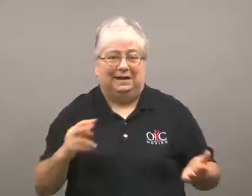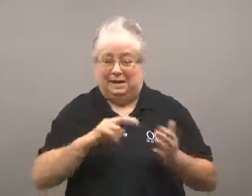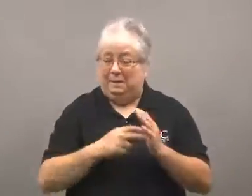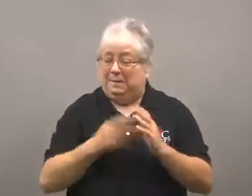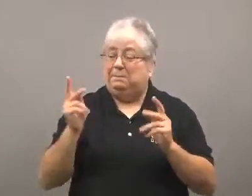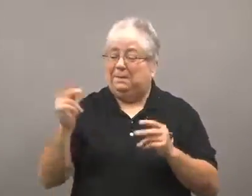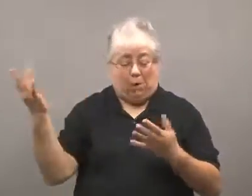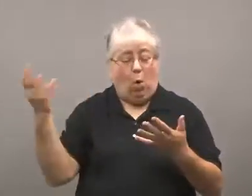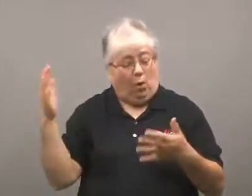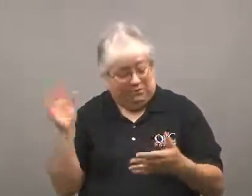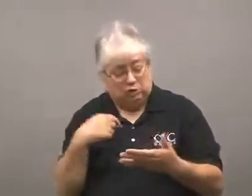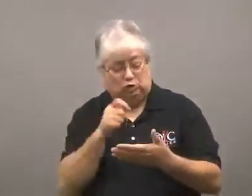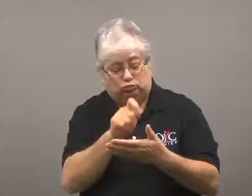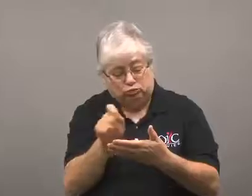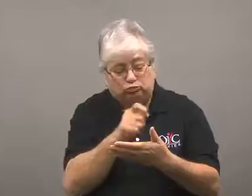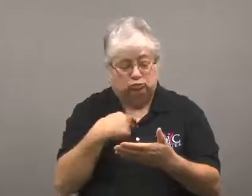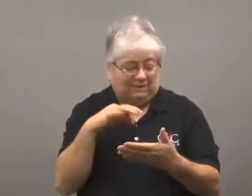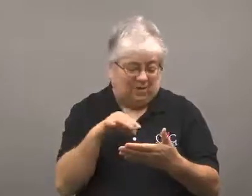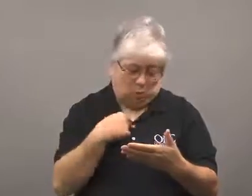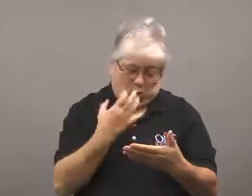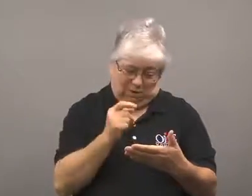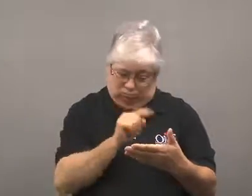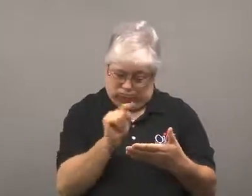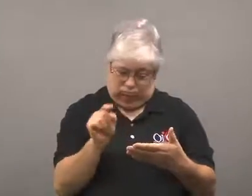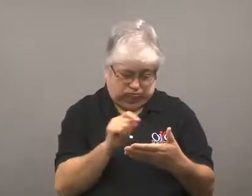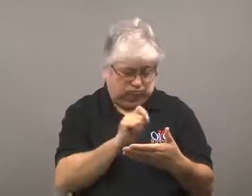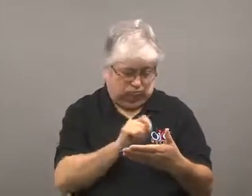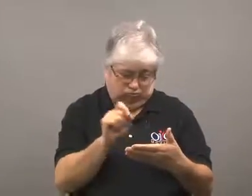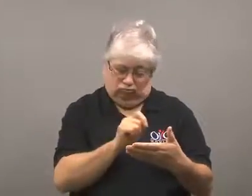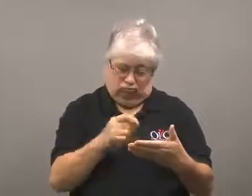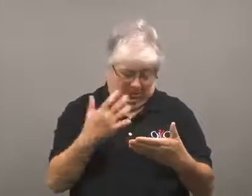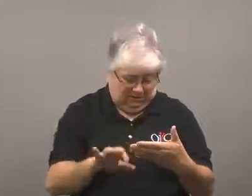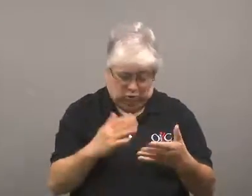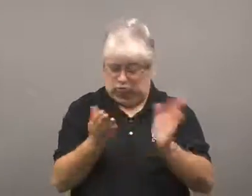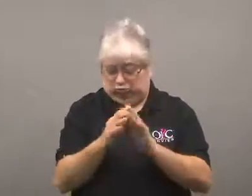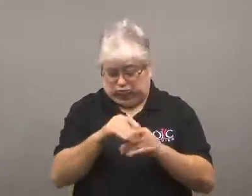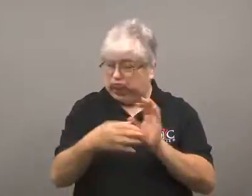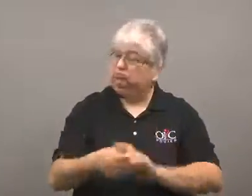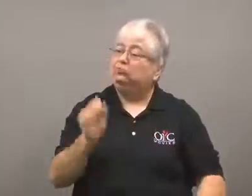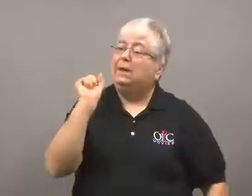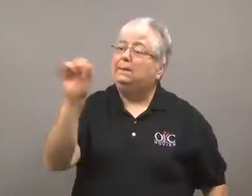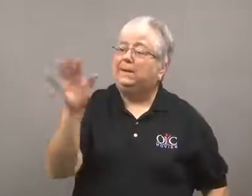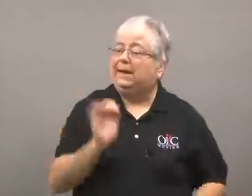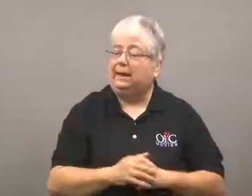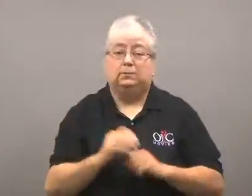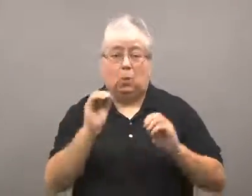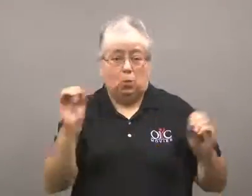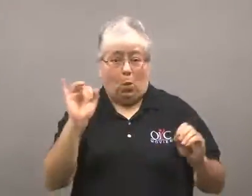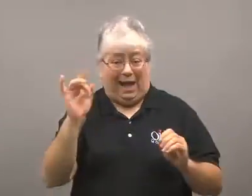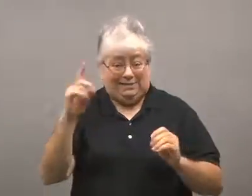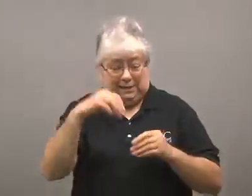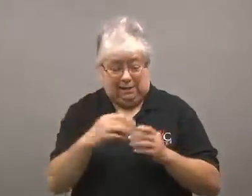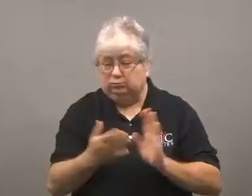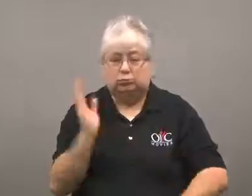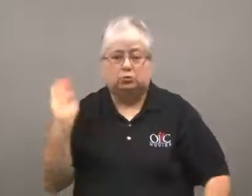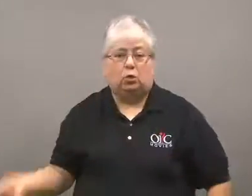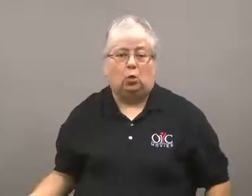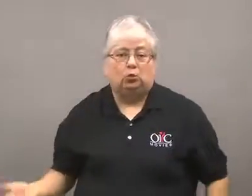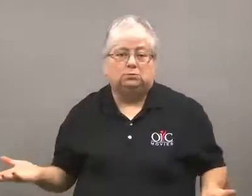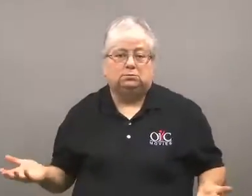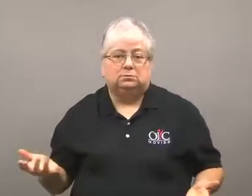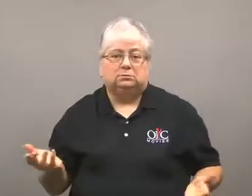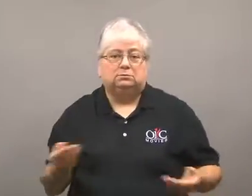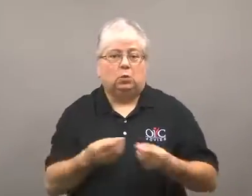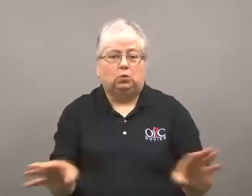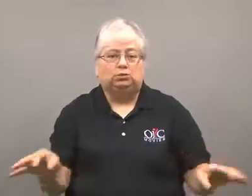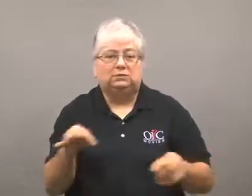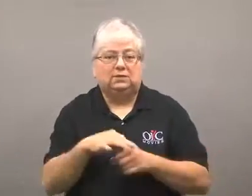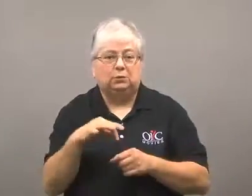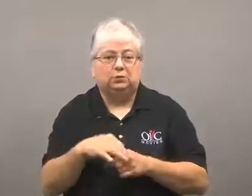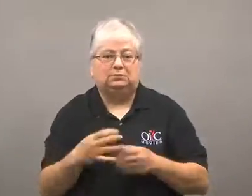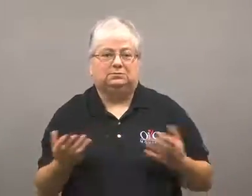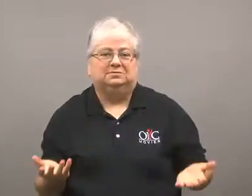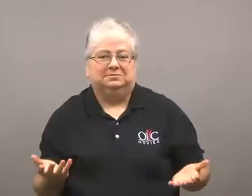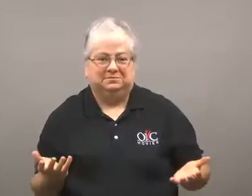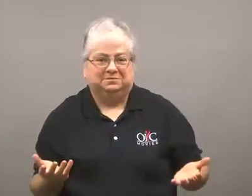That means votes sent in without ID would be invalid and discarded.